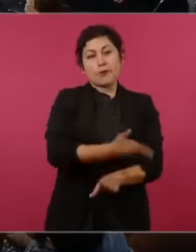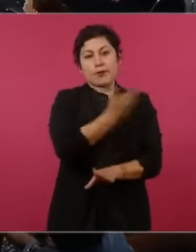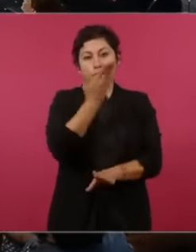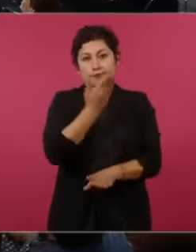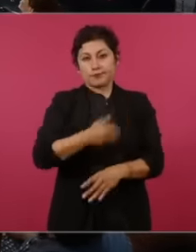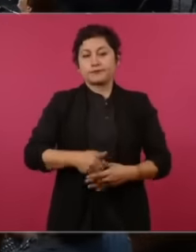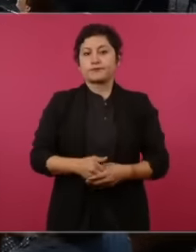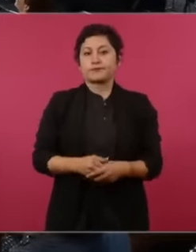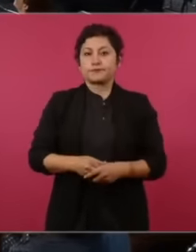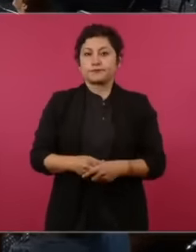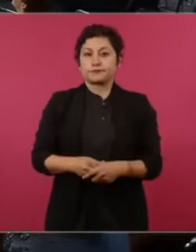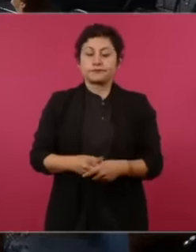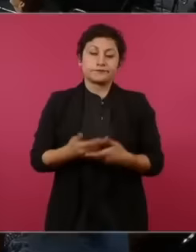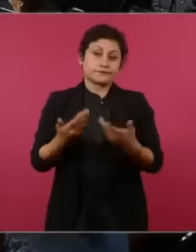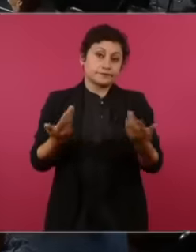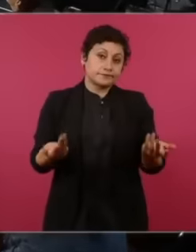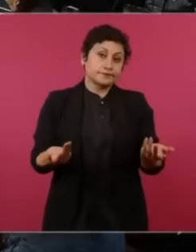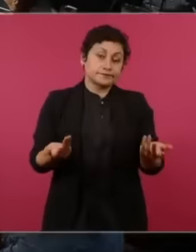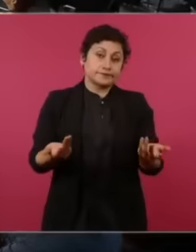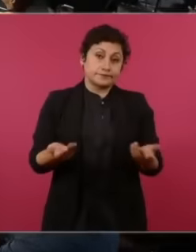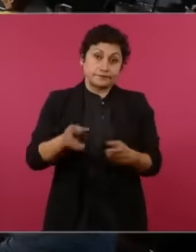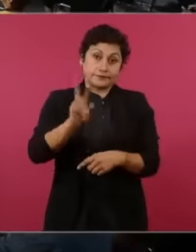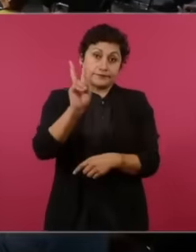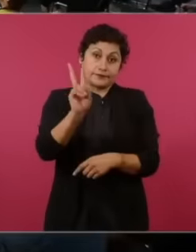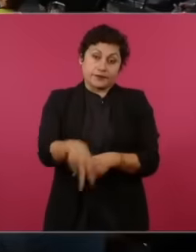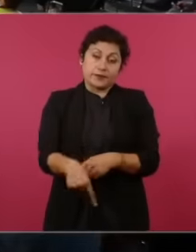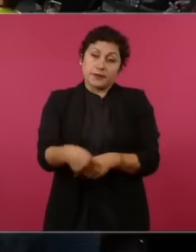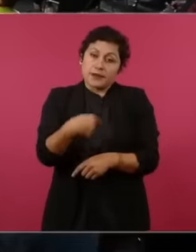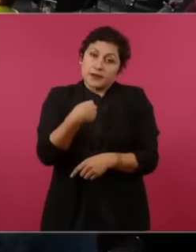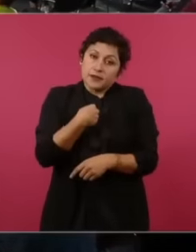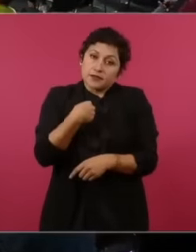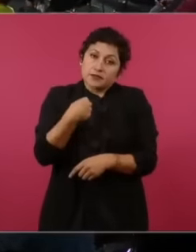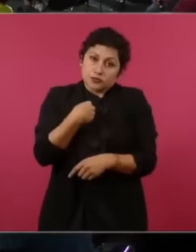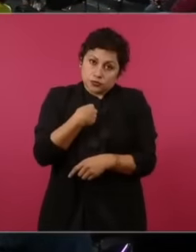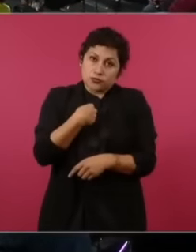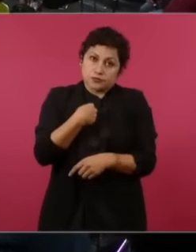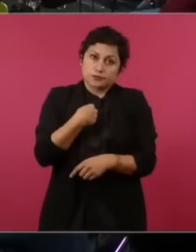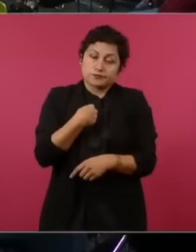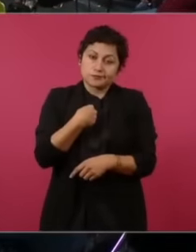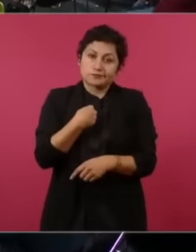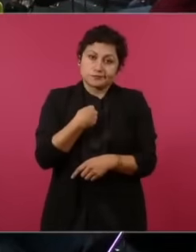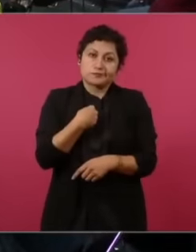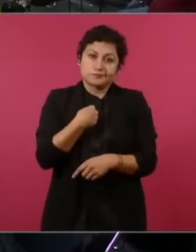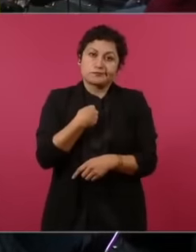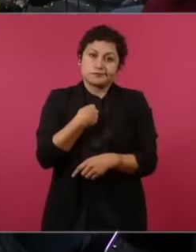and I thank all these characters, almost